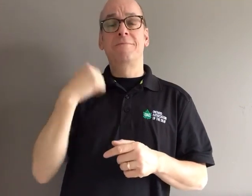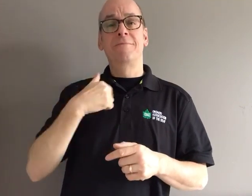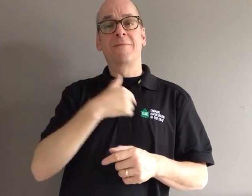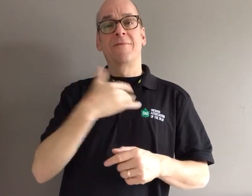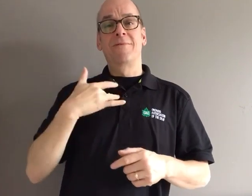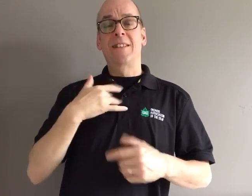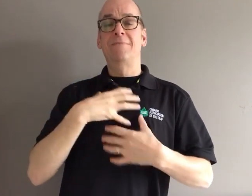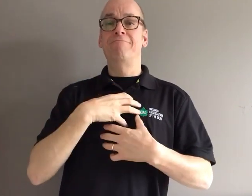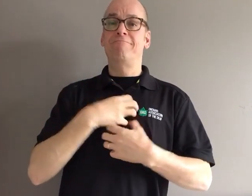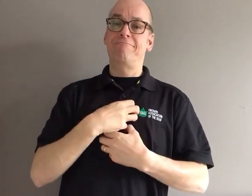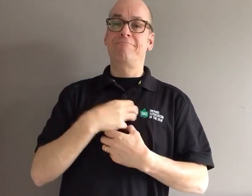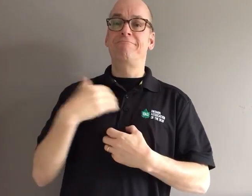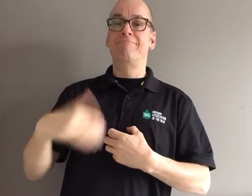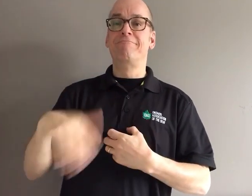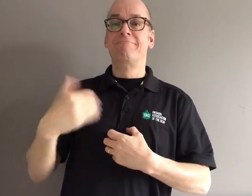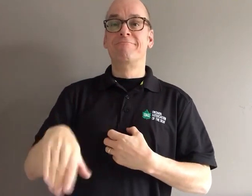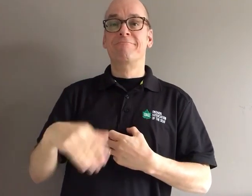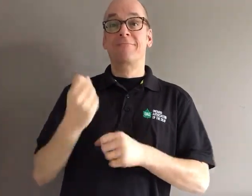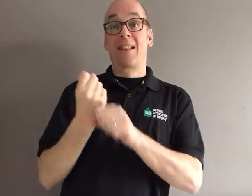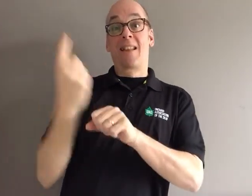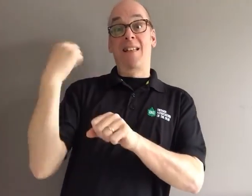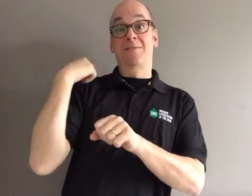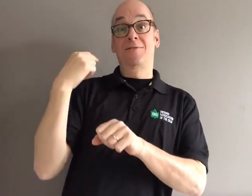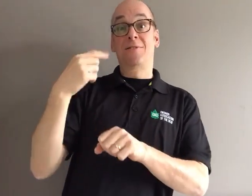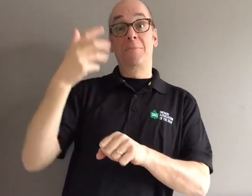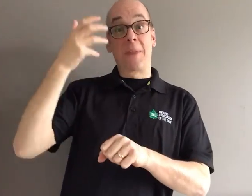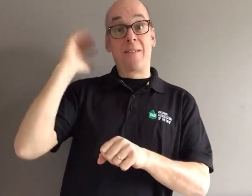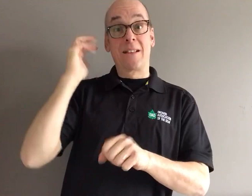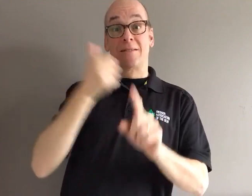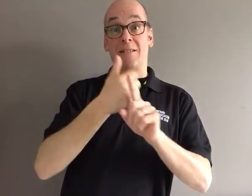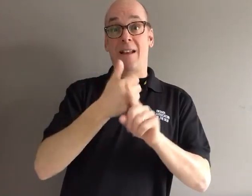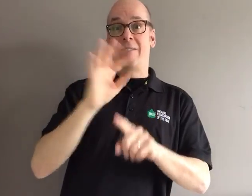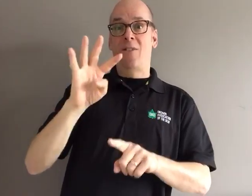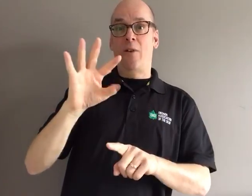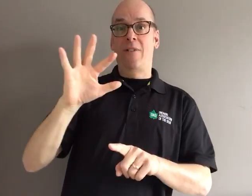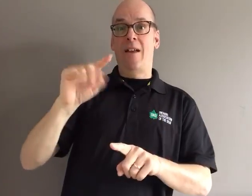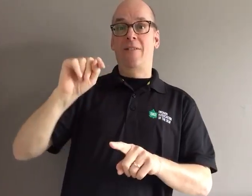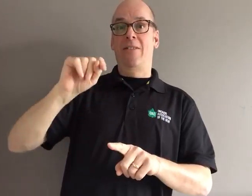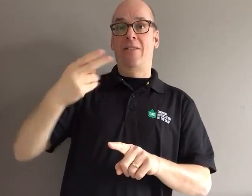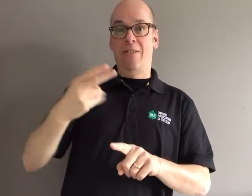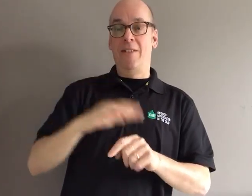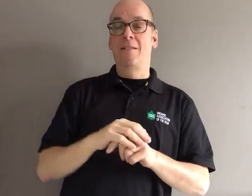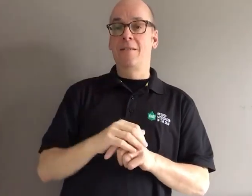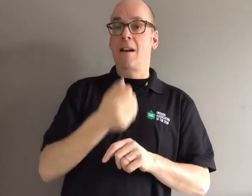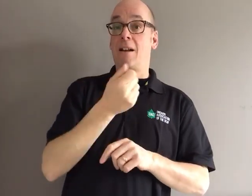We do feel disheartened about this, as the previous Mayfest last year was our 45th with this event